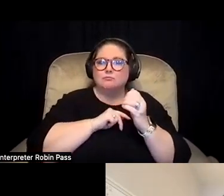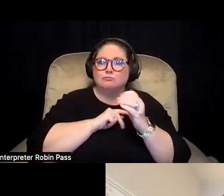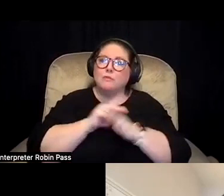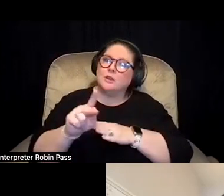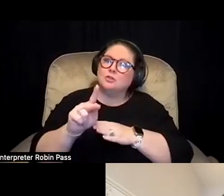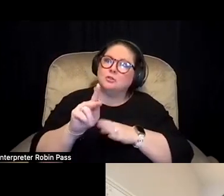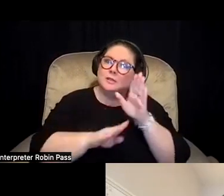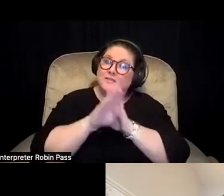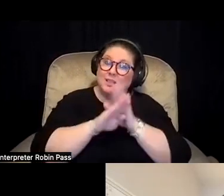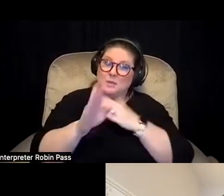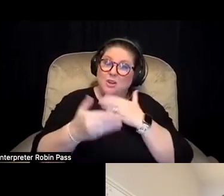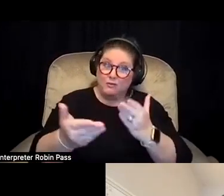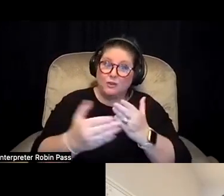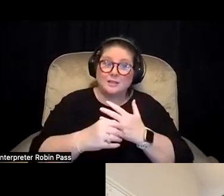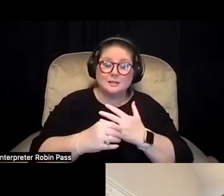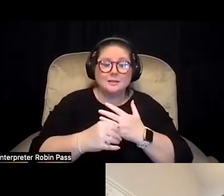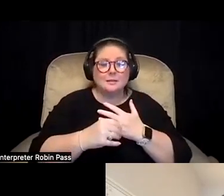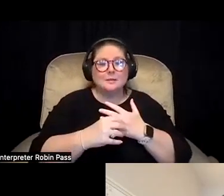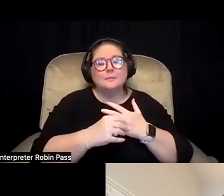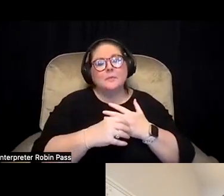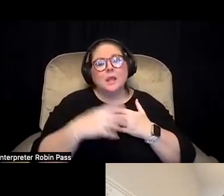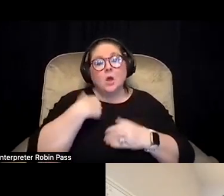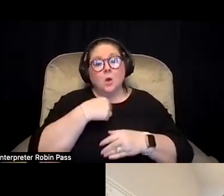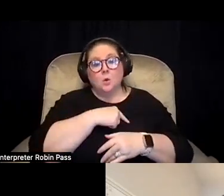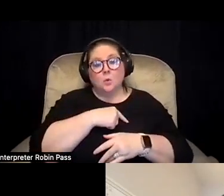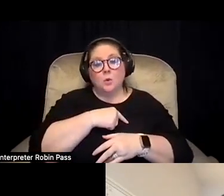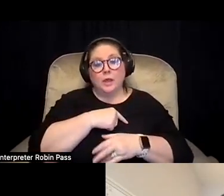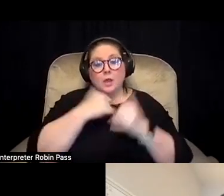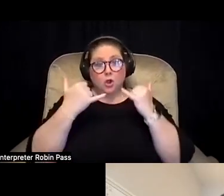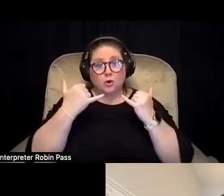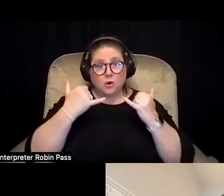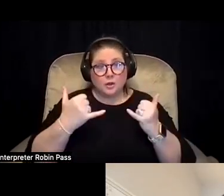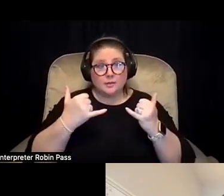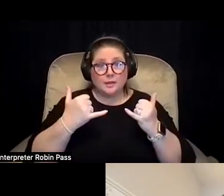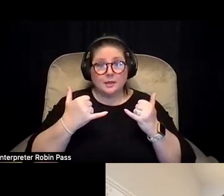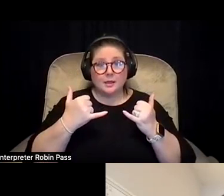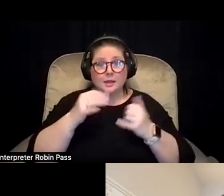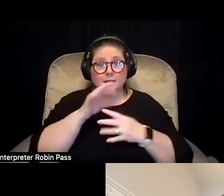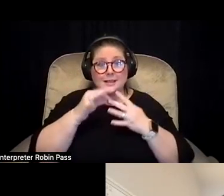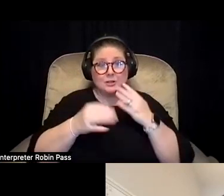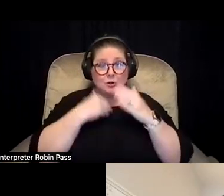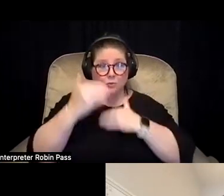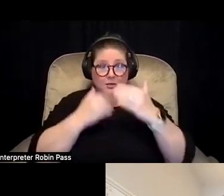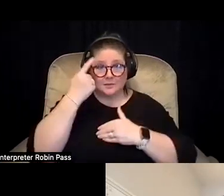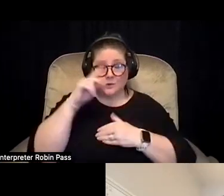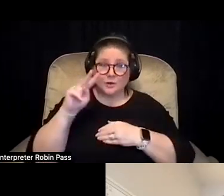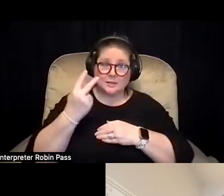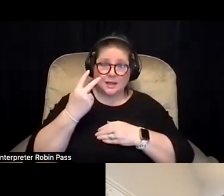sure so we are currently in the selection process for our second iteration of our teaching